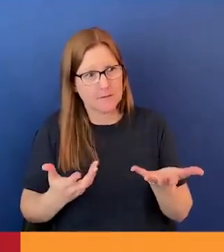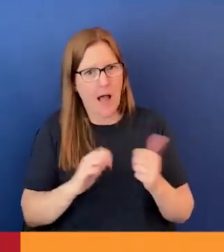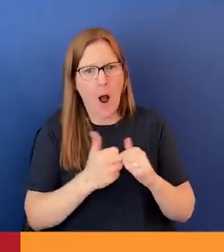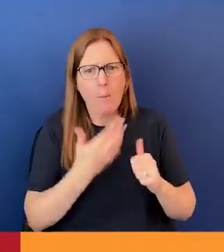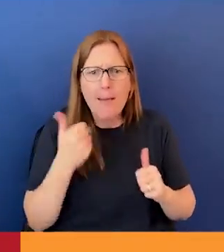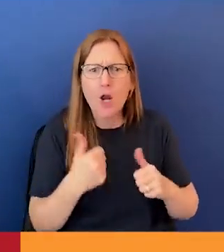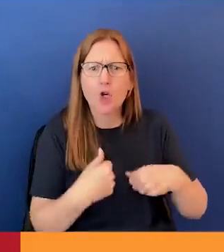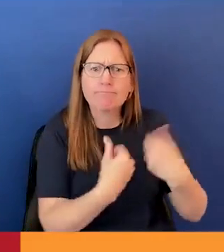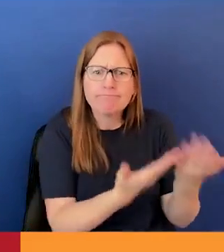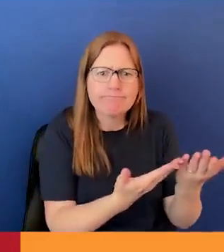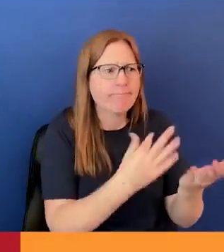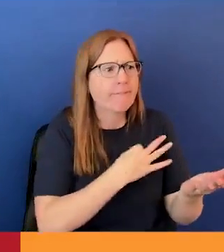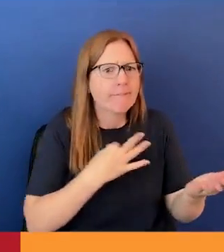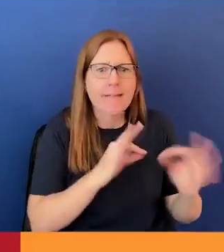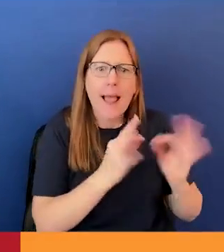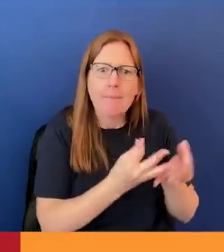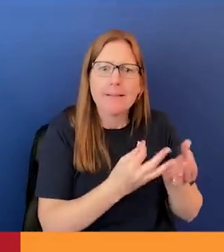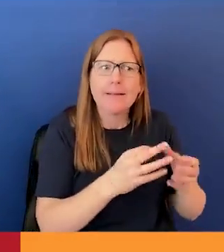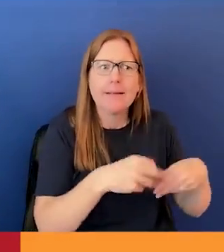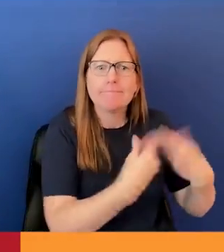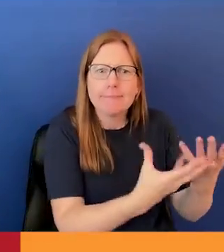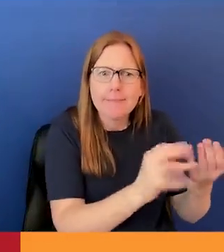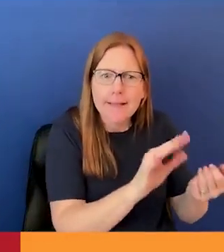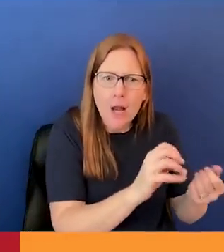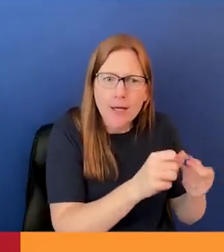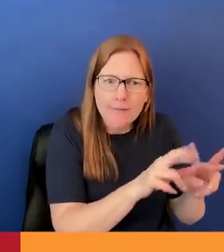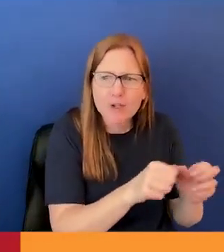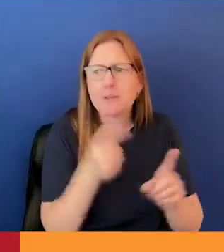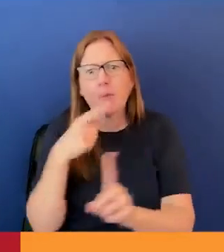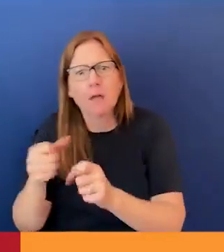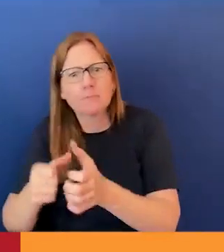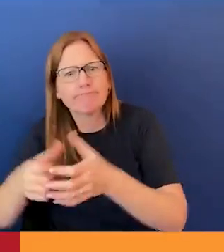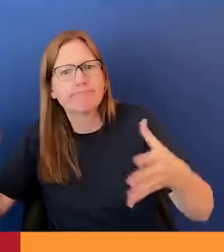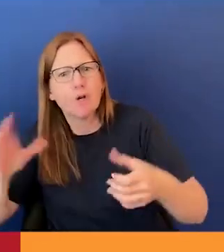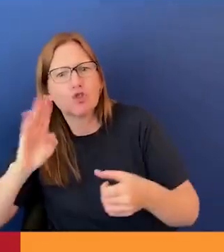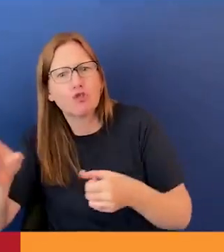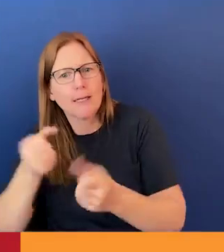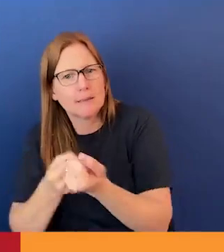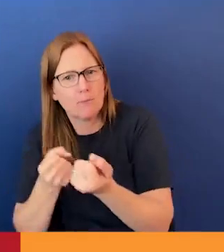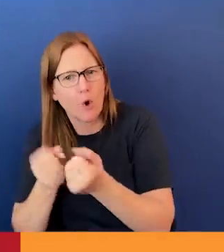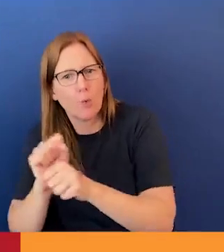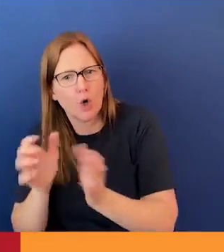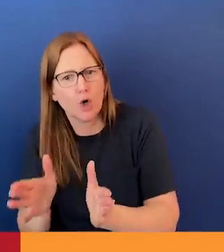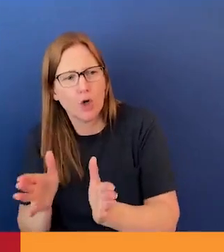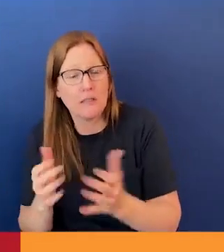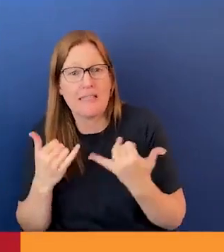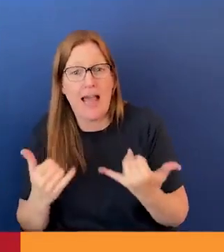family caregivers, but also extend this direct care workforce that while we know we're currently in a crisis and don't have enough workers,